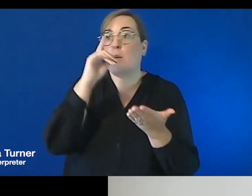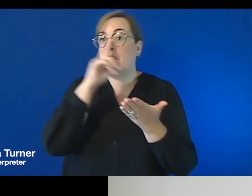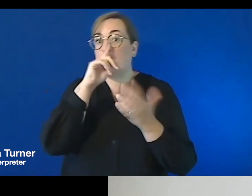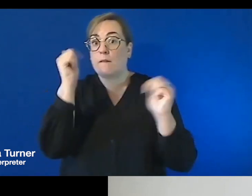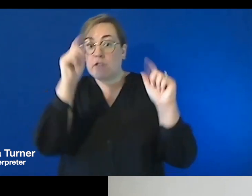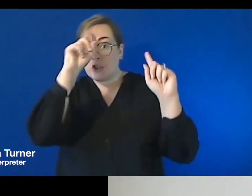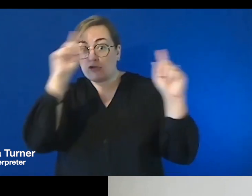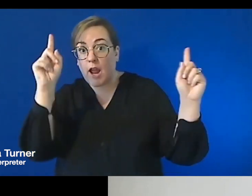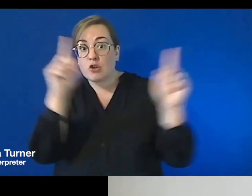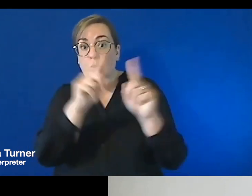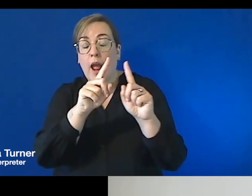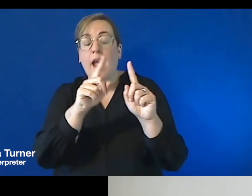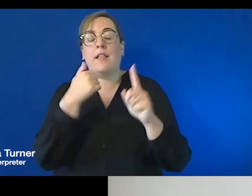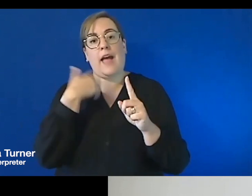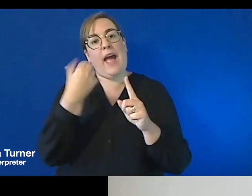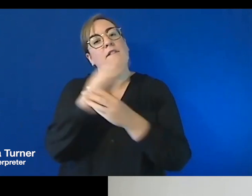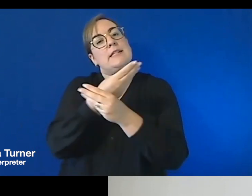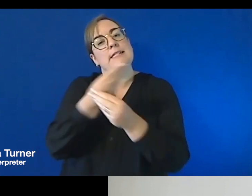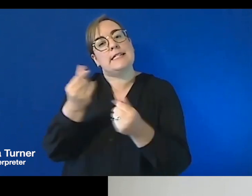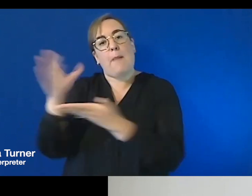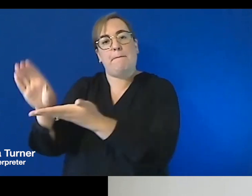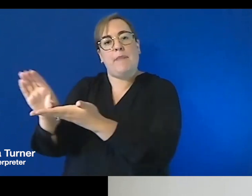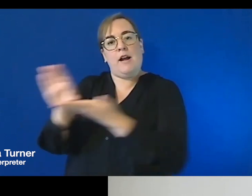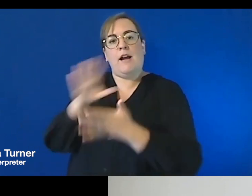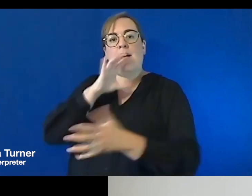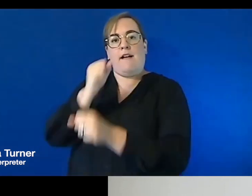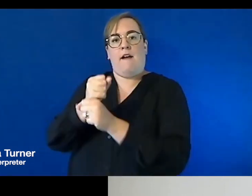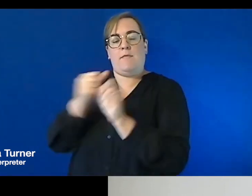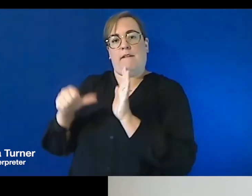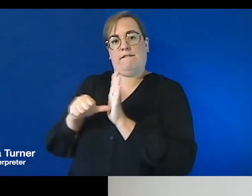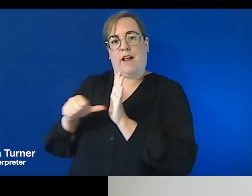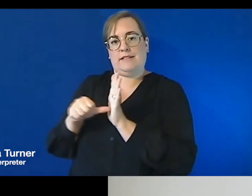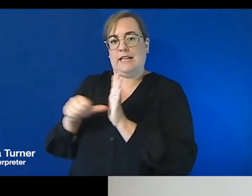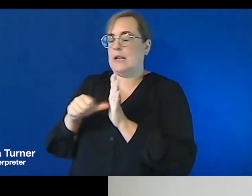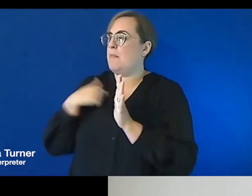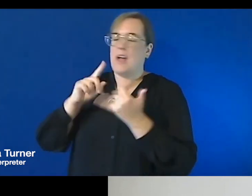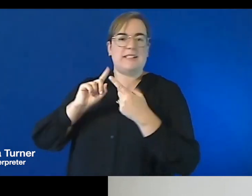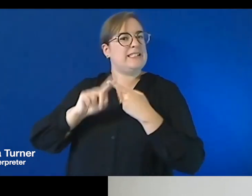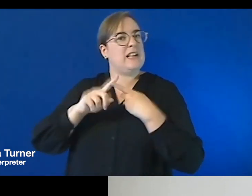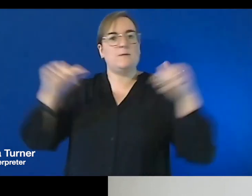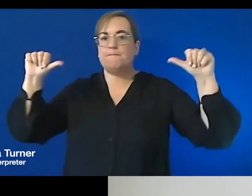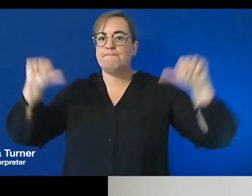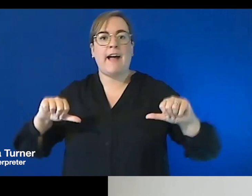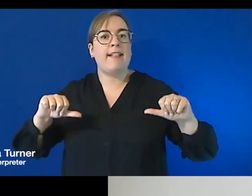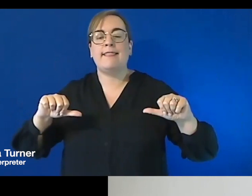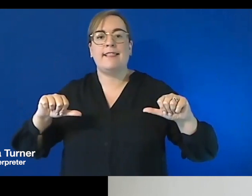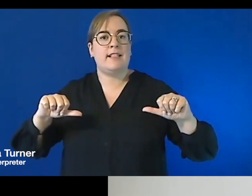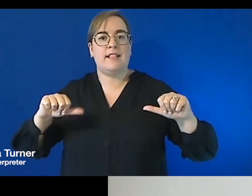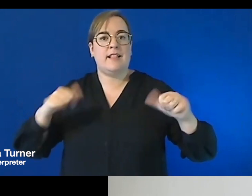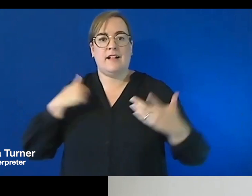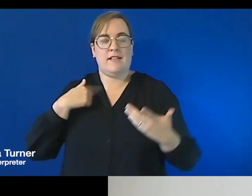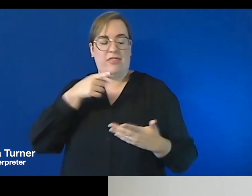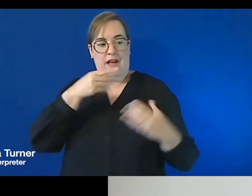some support from government, they still fail to become and thrive as a Y Combinator alumni.